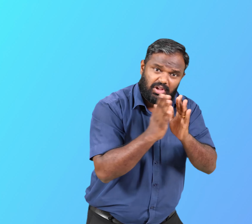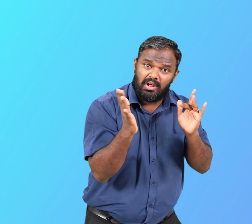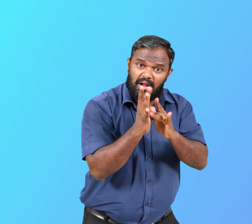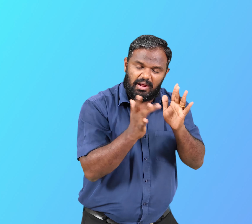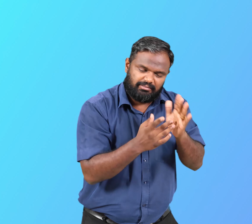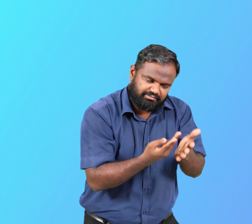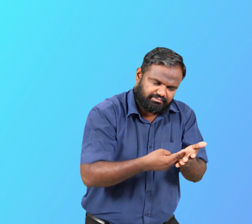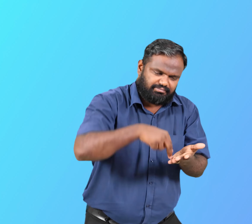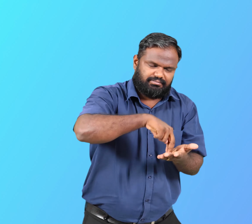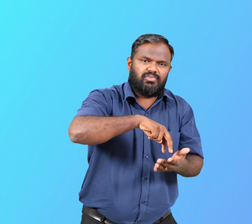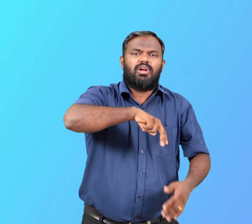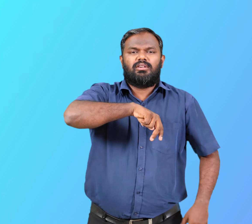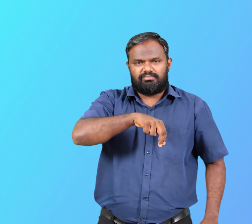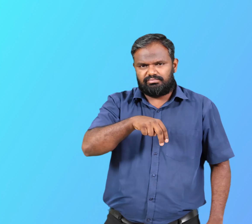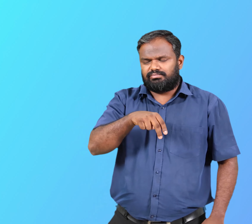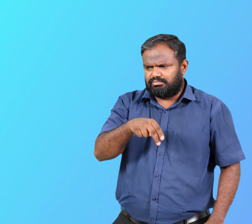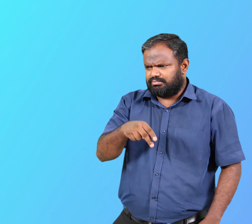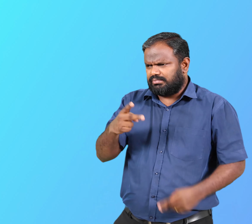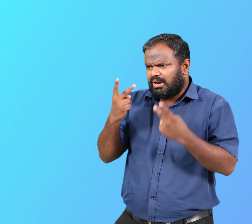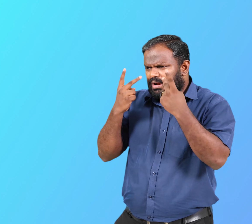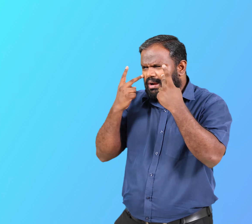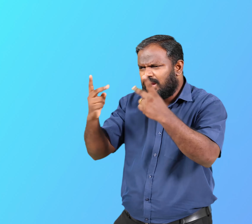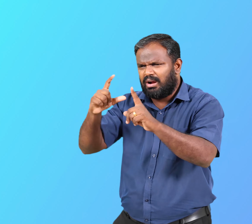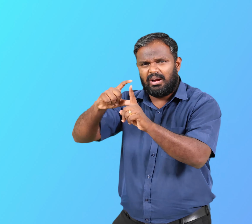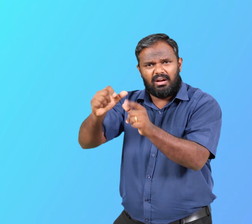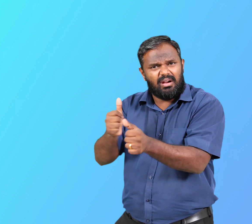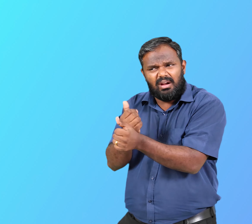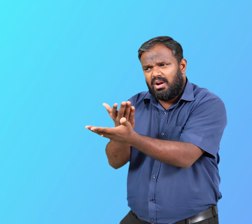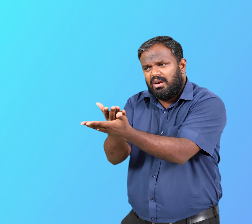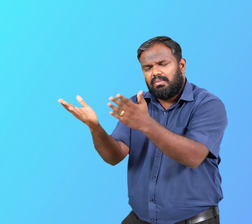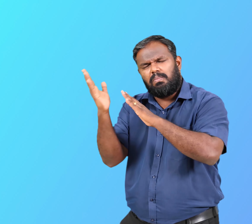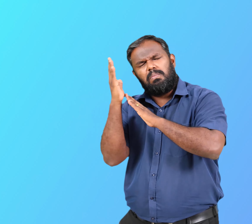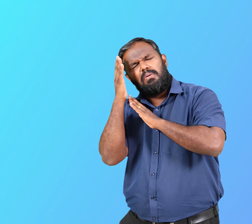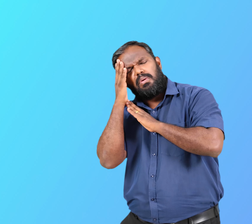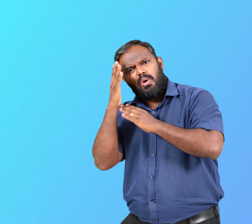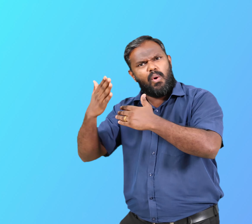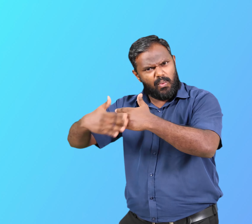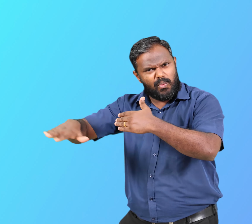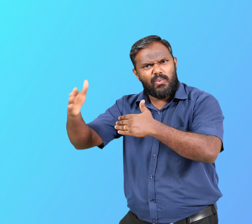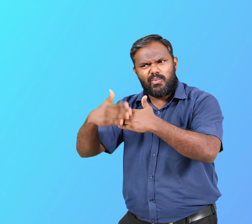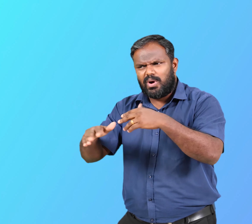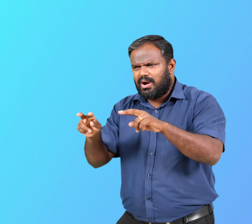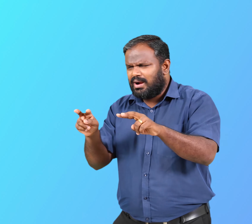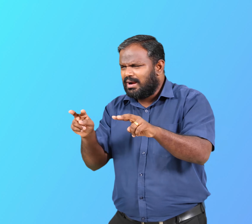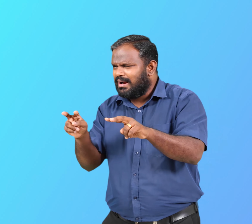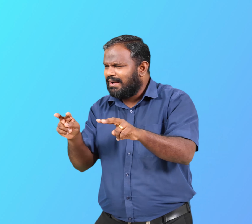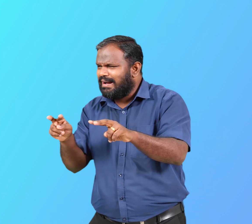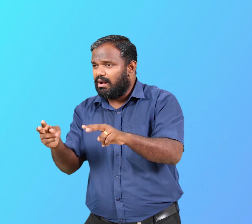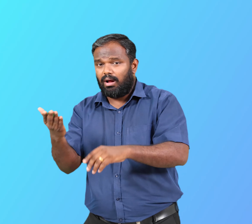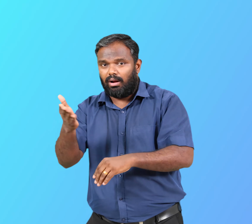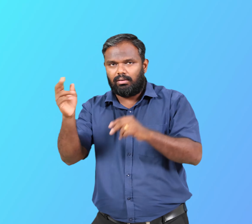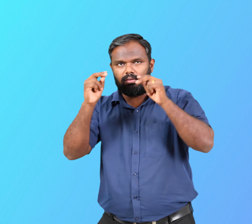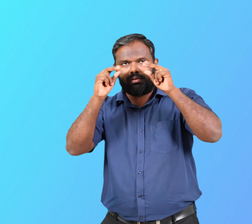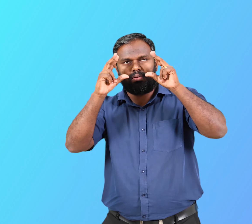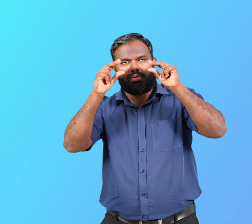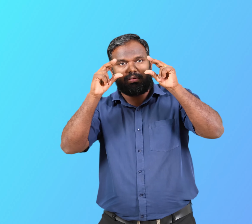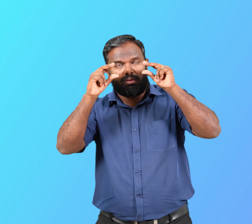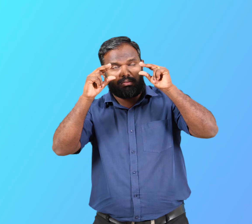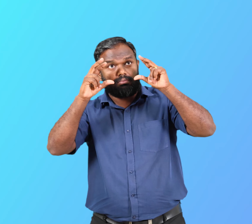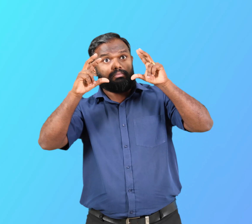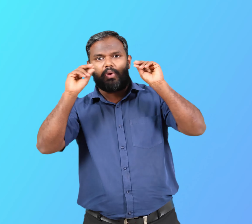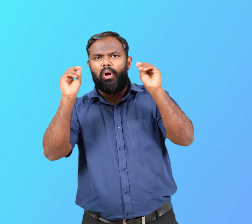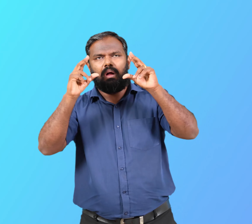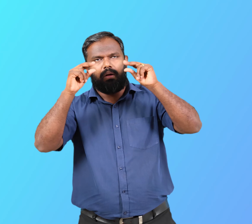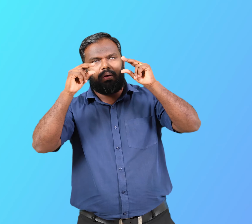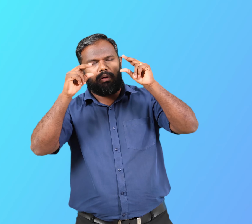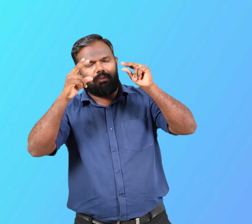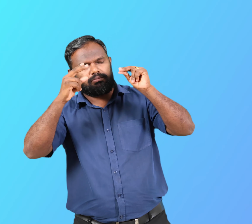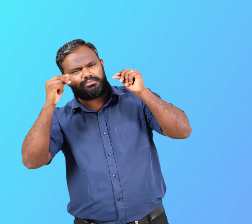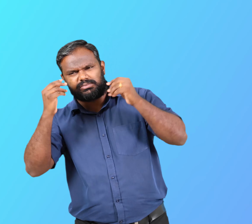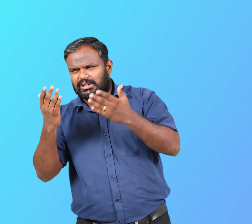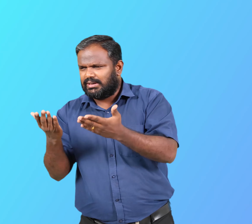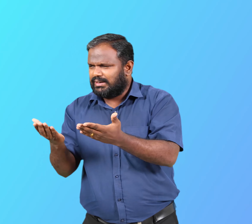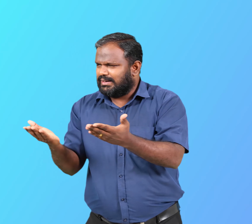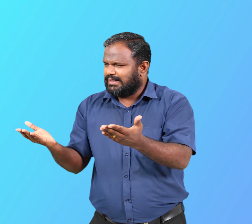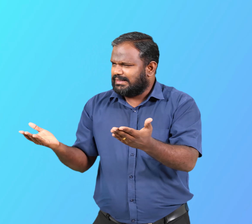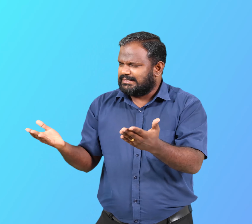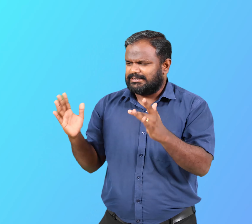Then he went back to the followers. Again he found them sleeping. They could not stay awake.